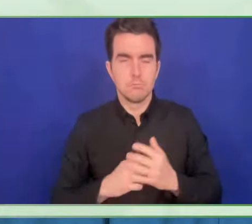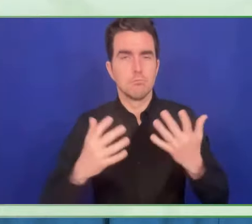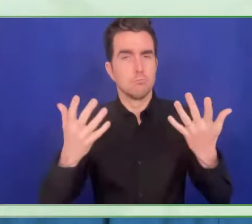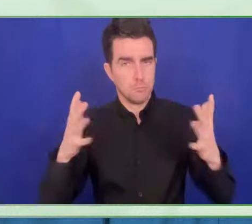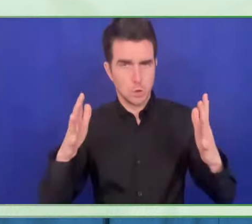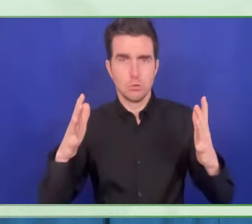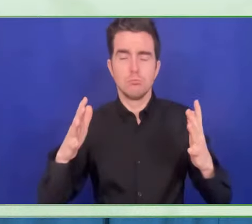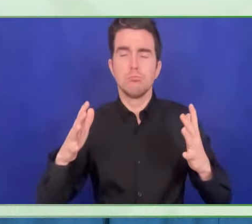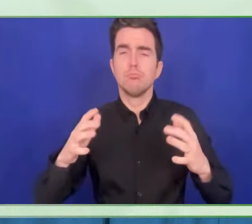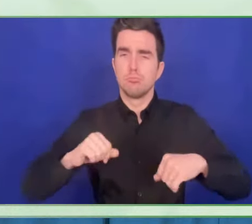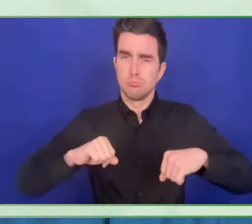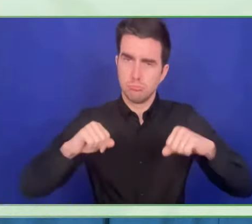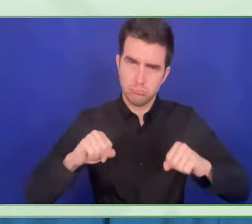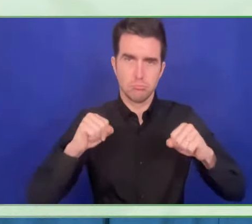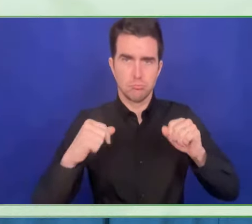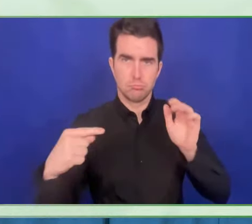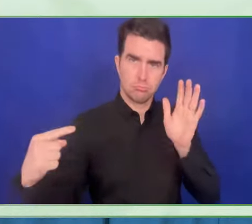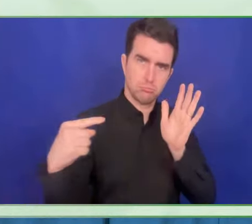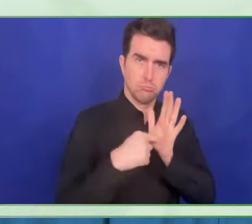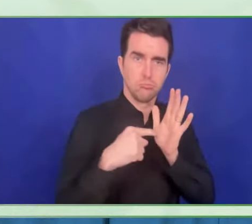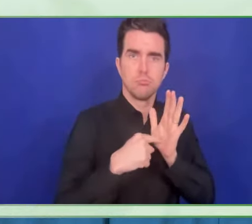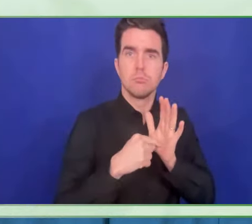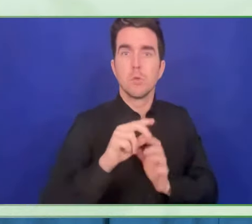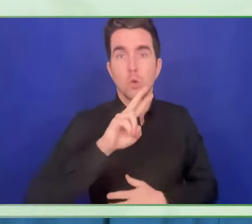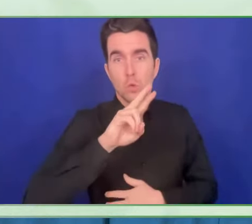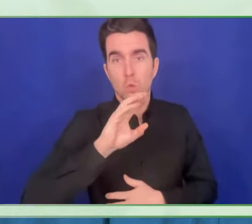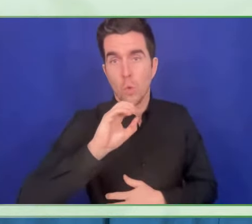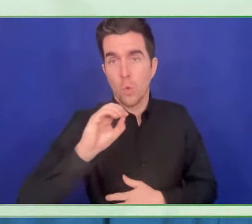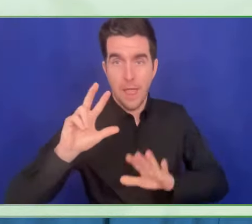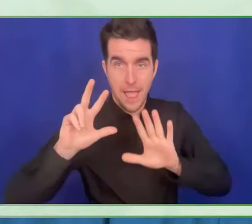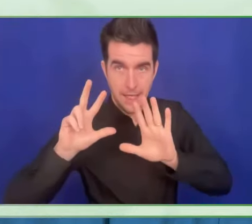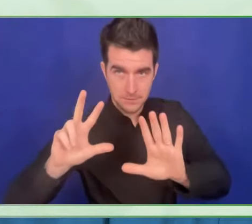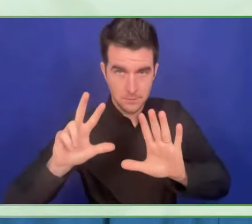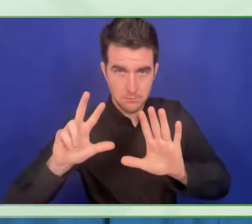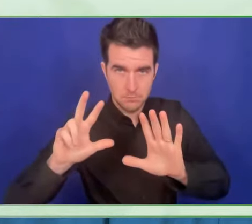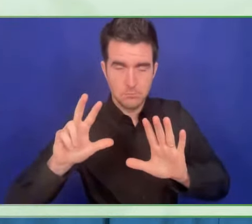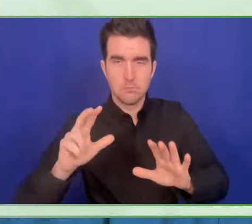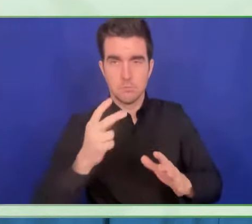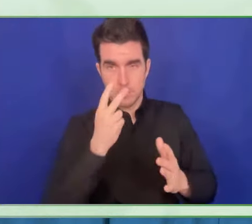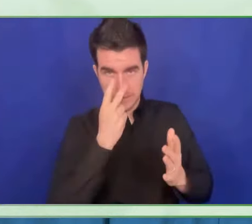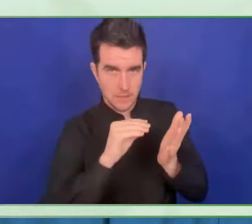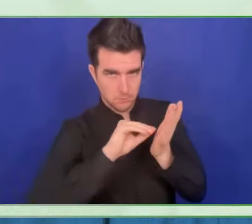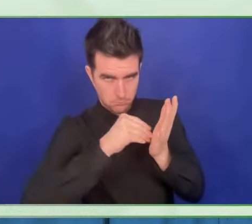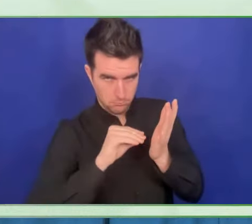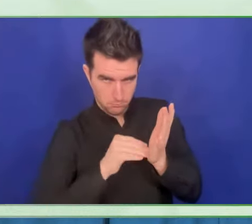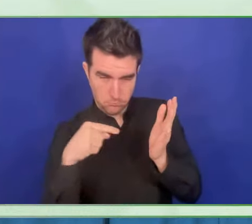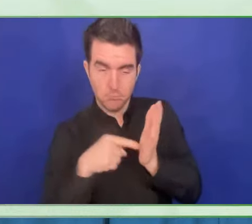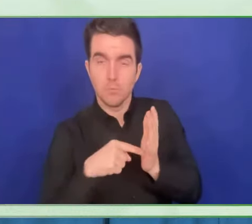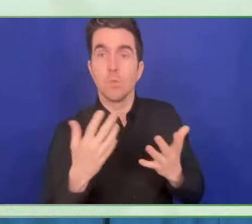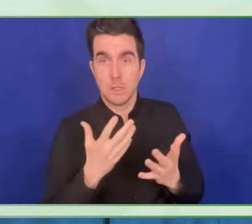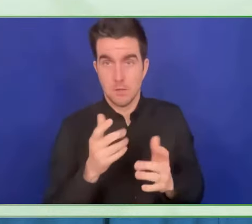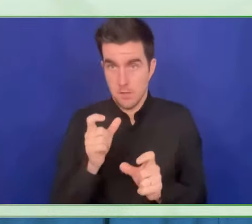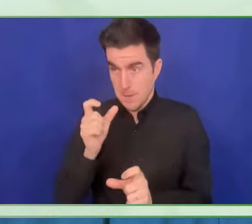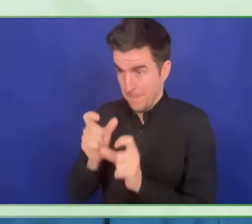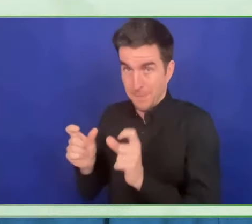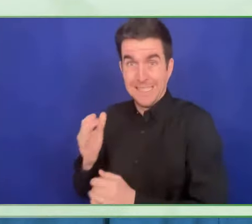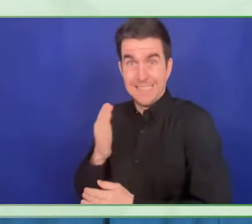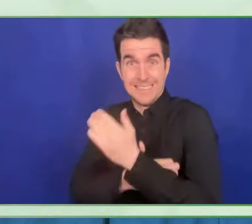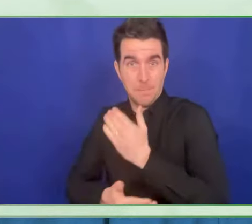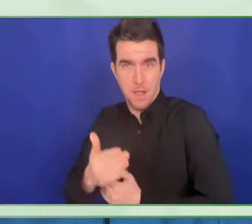So, we will continue supporting the adoption of this directive.